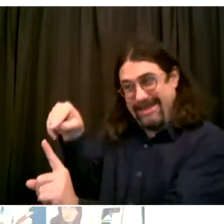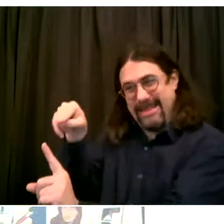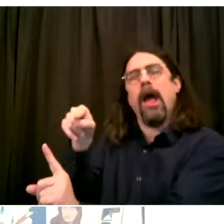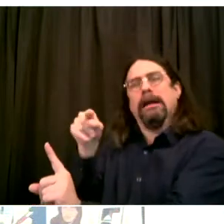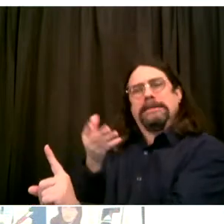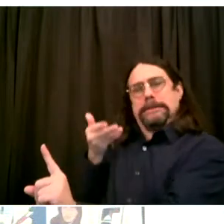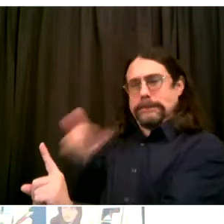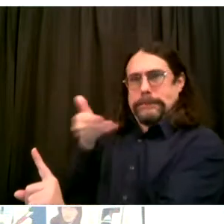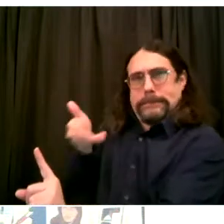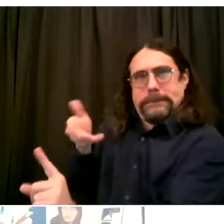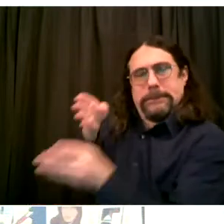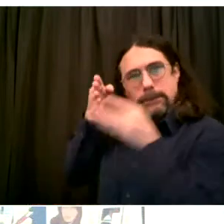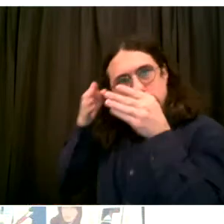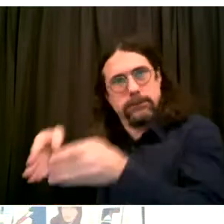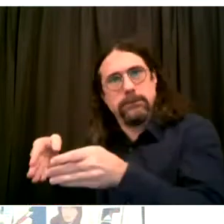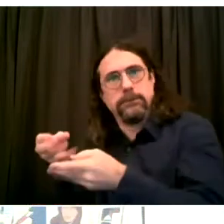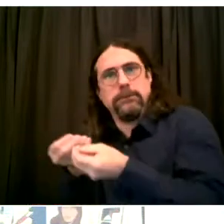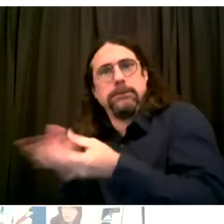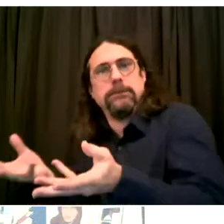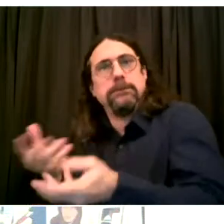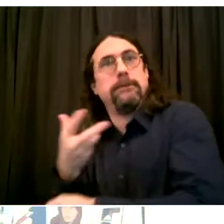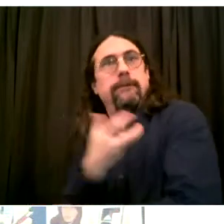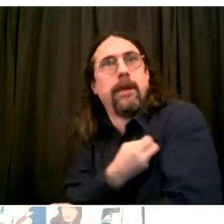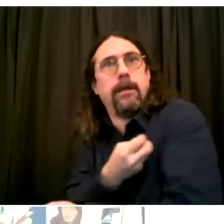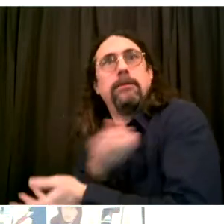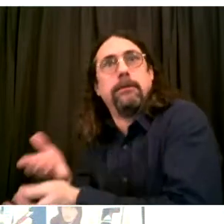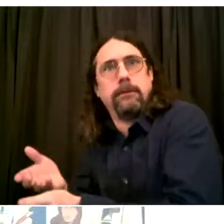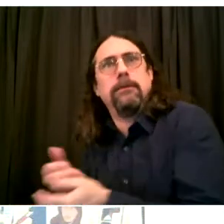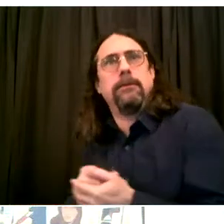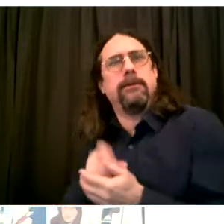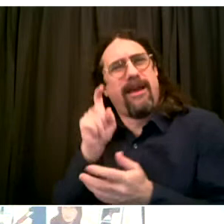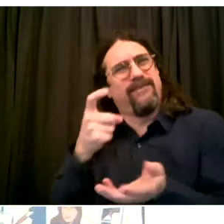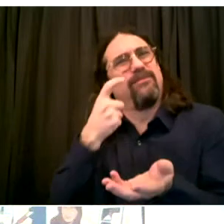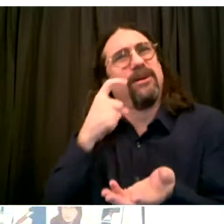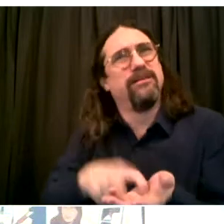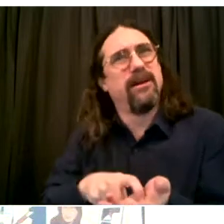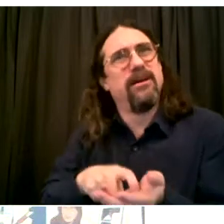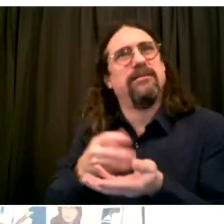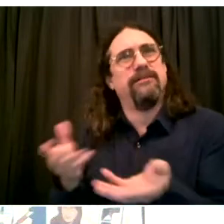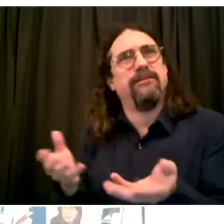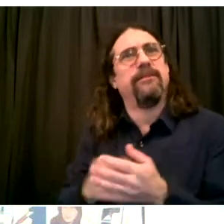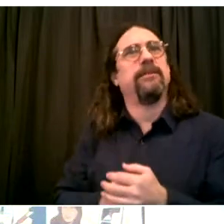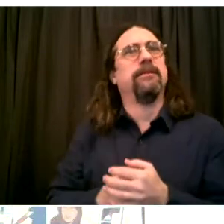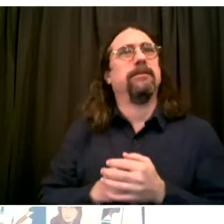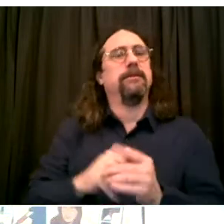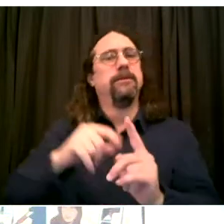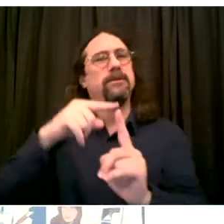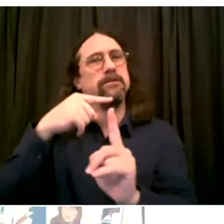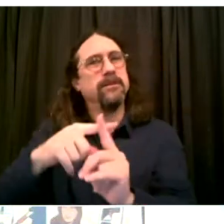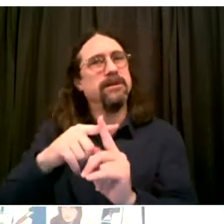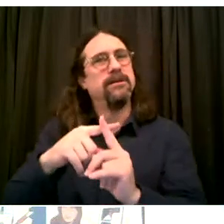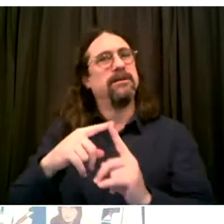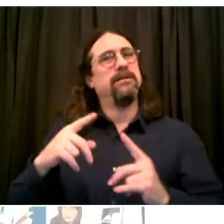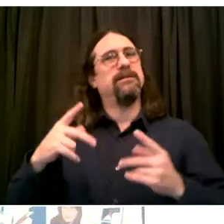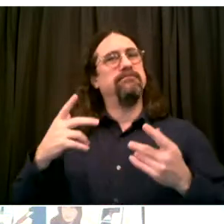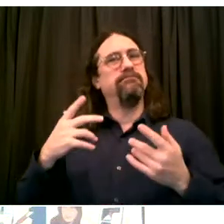DOING THAT ACROSS NEW YORK CITY. BUT WE KNOW THAT IS ONLY THE